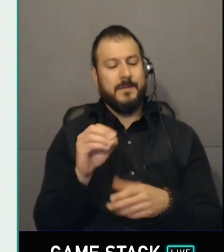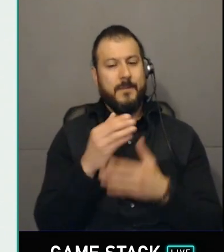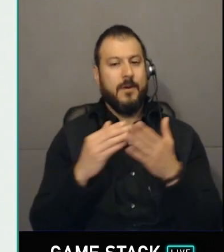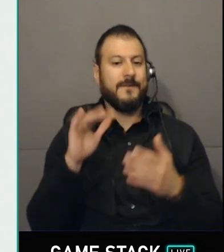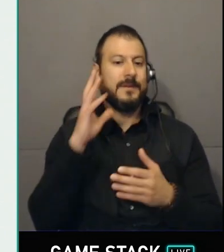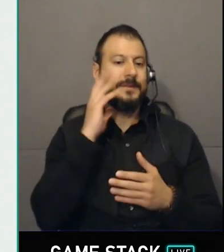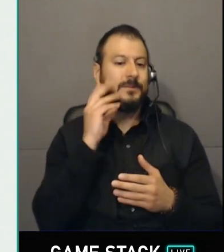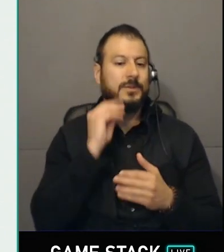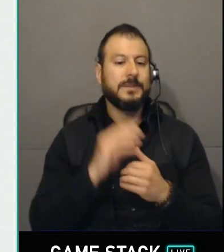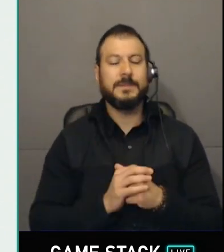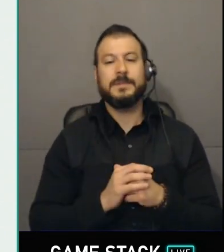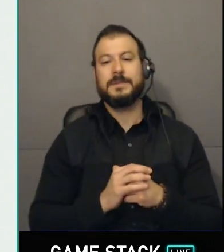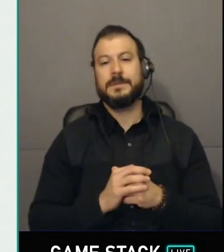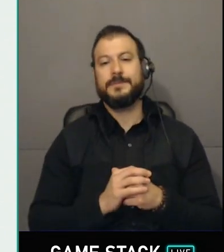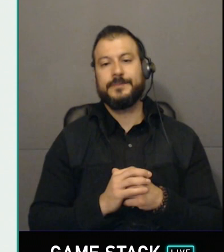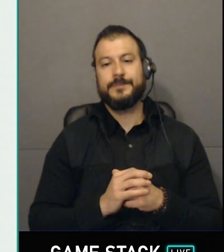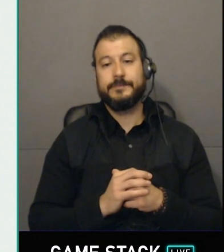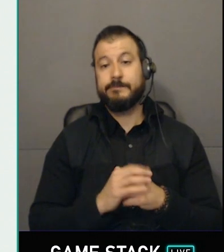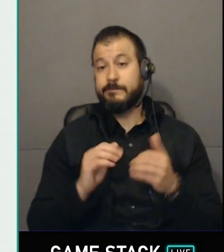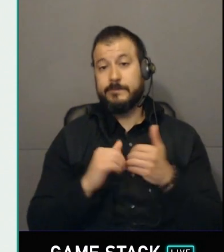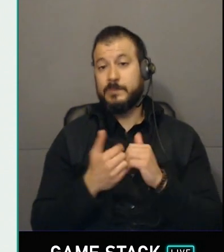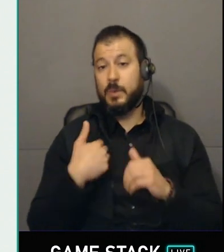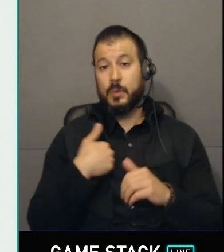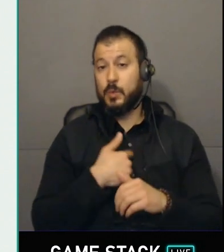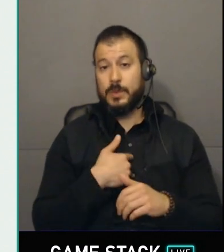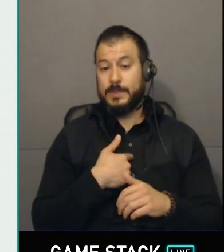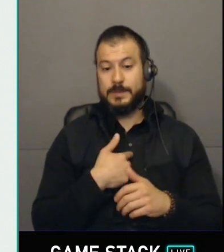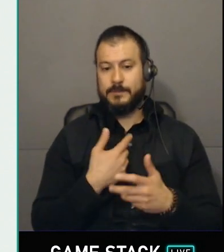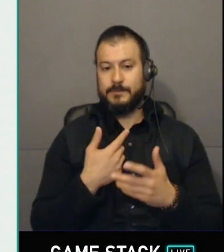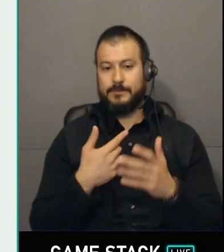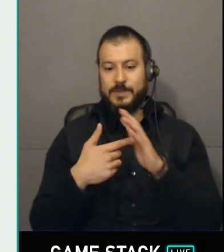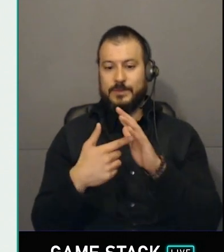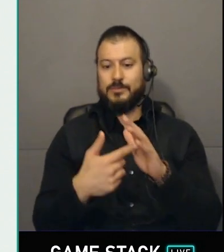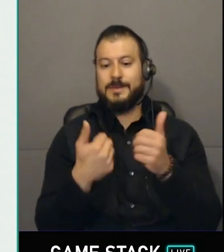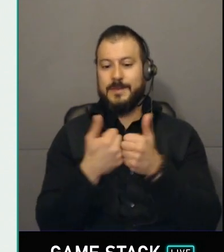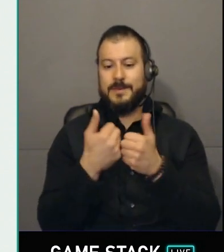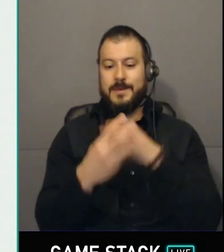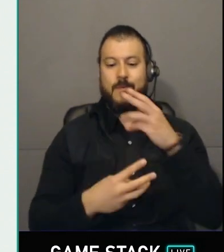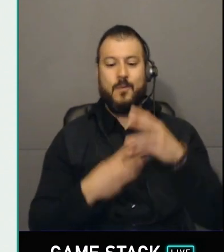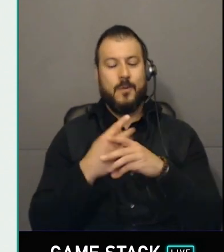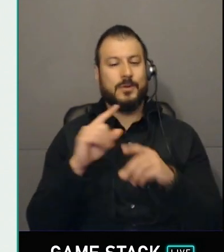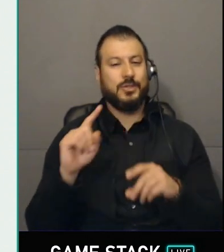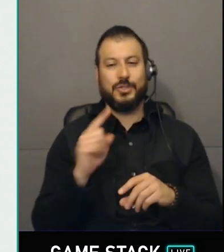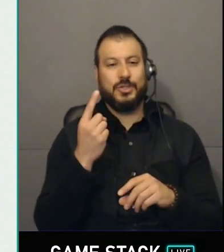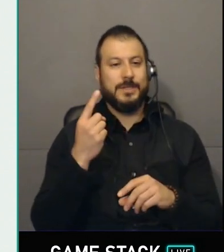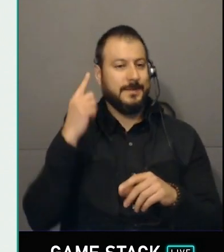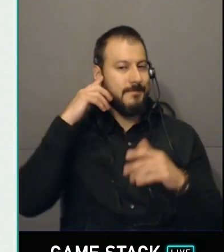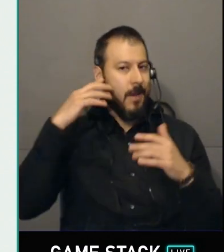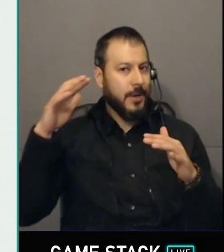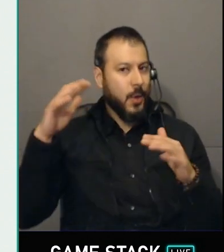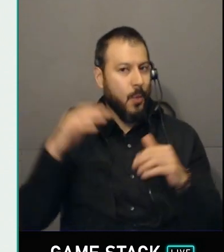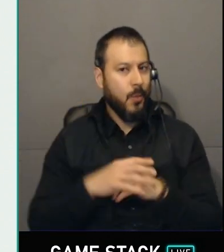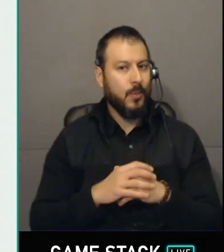So, how do we express the game world with just audio? You know, we want to give